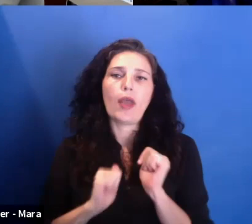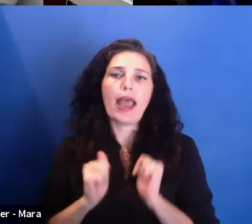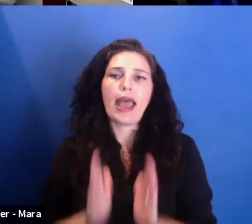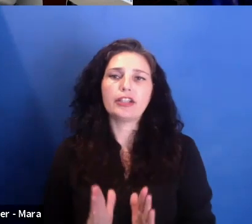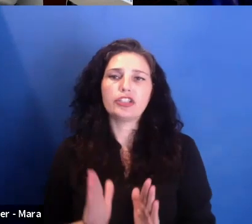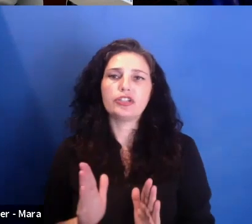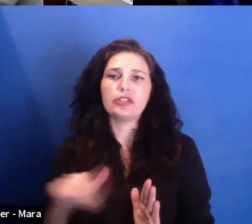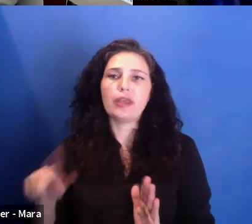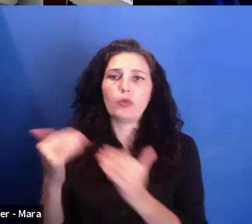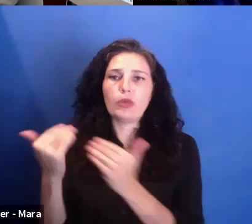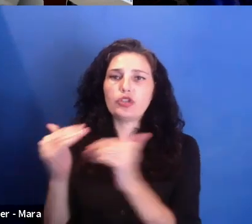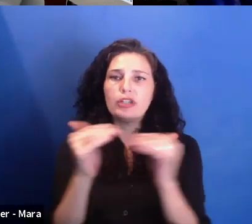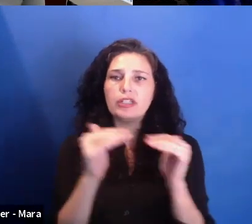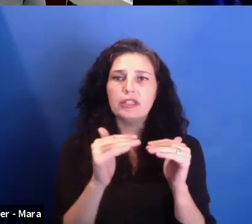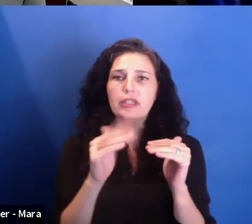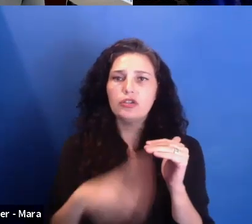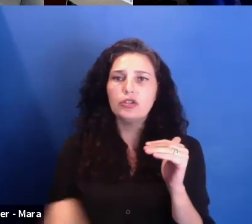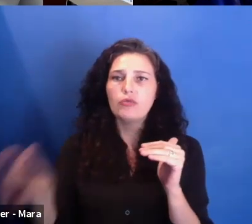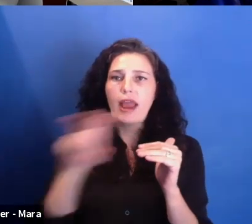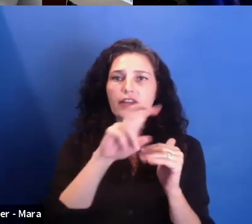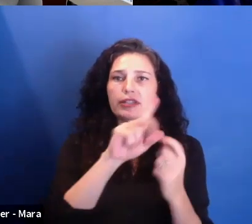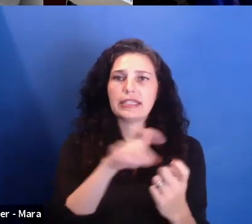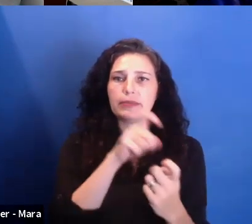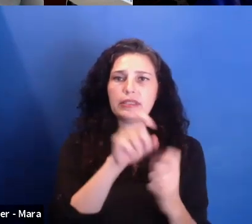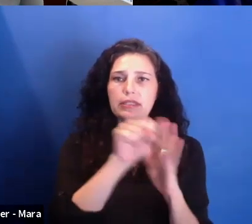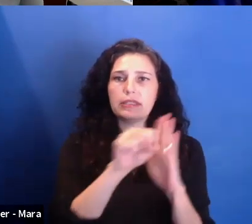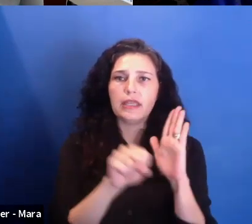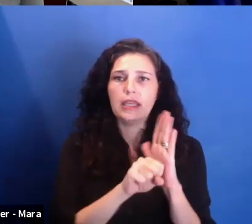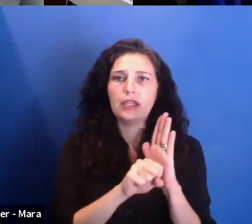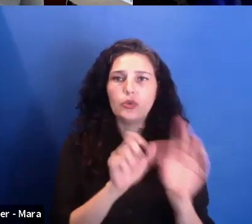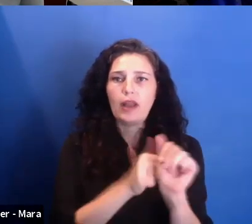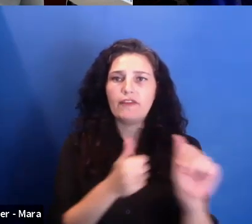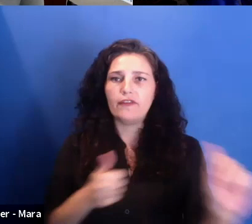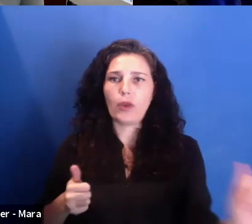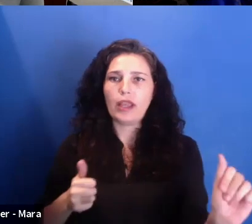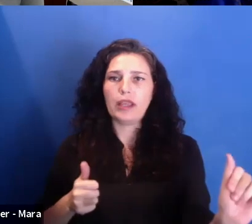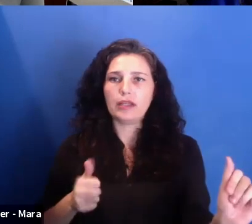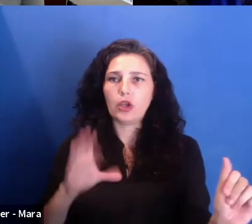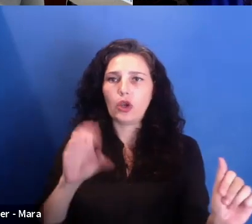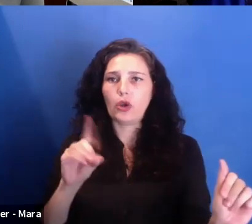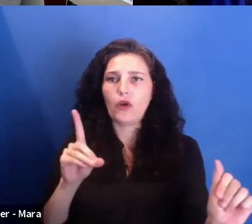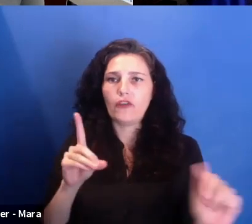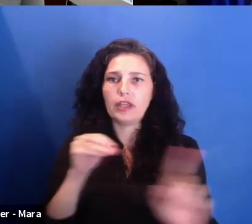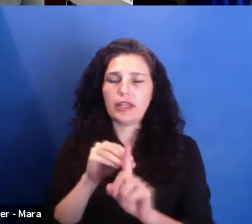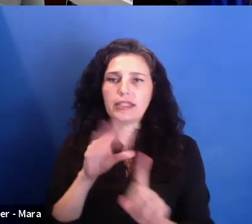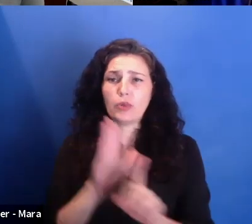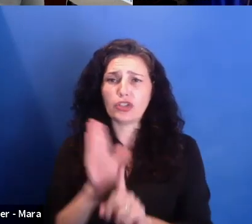from traveling to certain states to avoid COVID exposure. Will there be a set quarantine in place